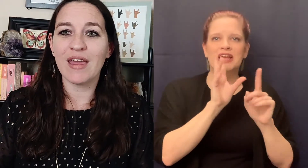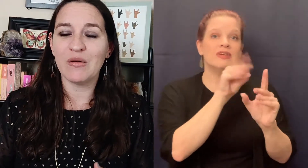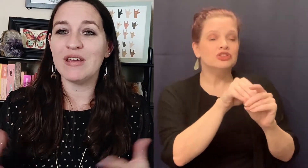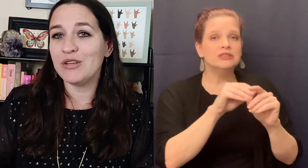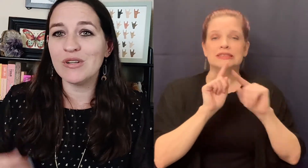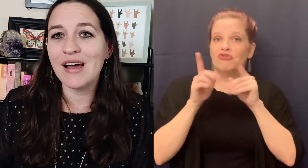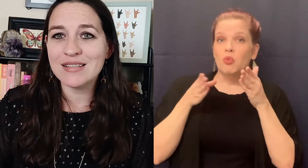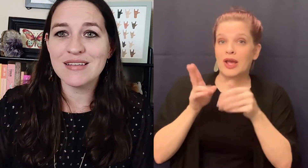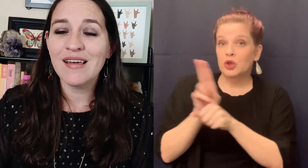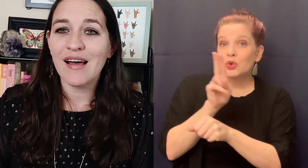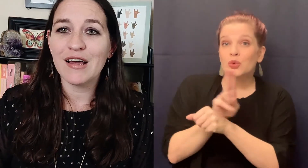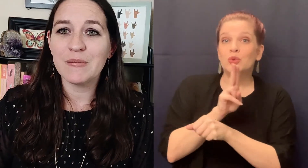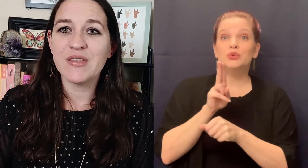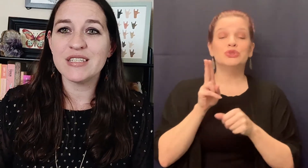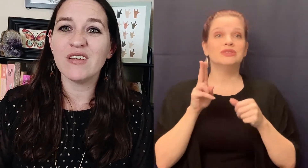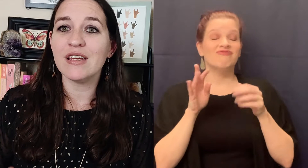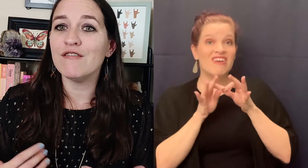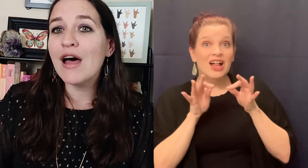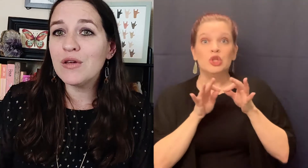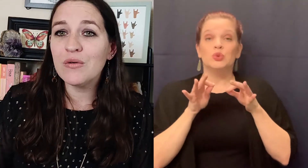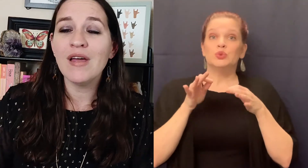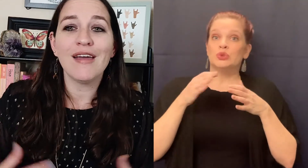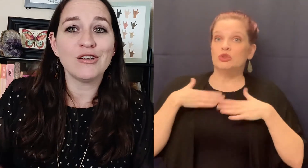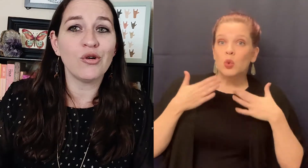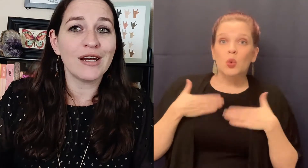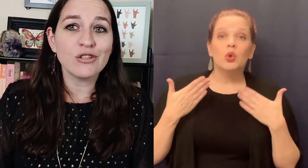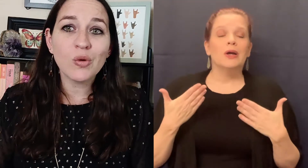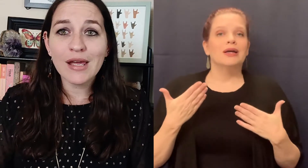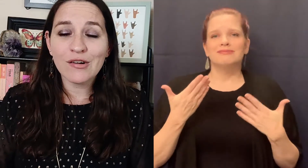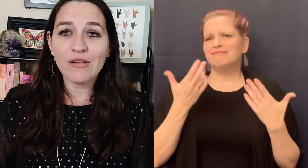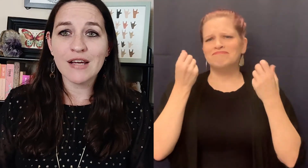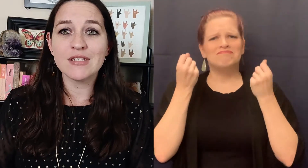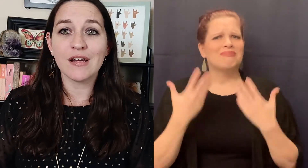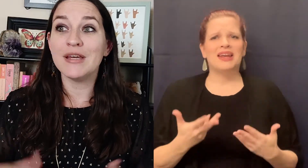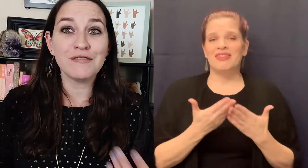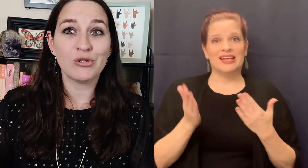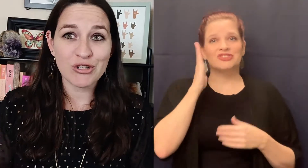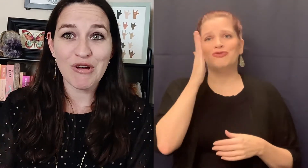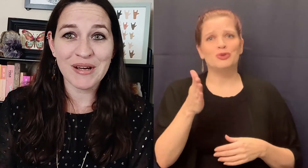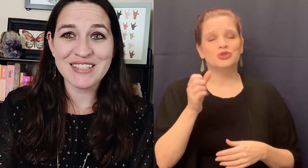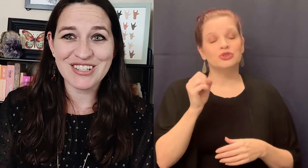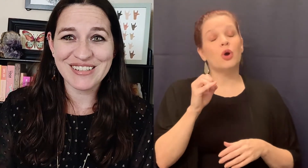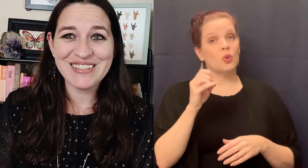way that we can utilize this feeling of value in creating joy in our lives in a future Small Bite session.